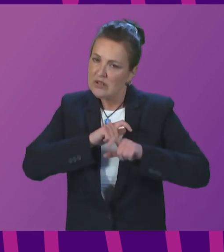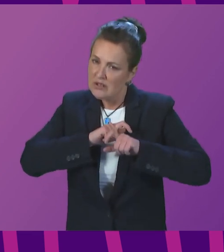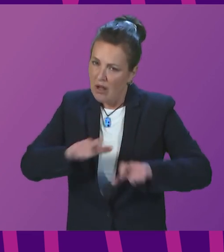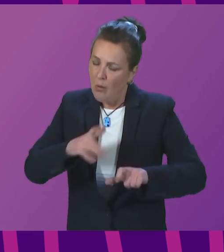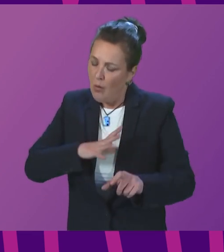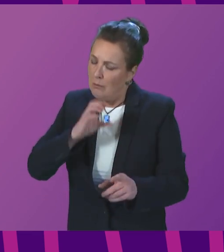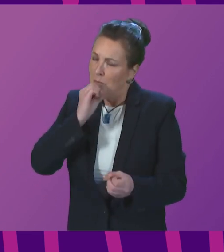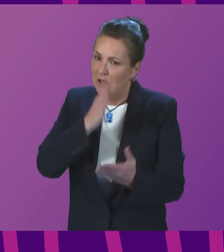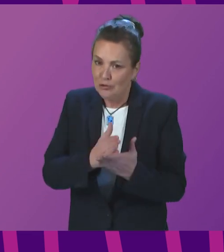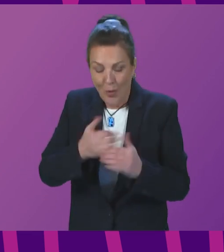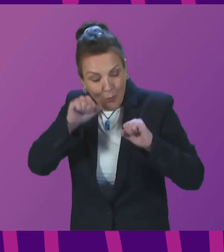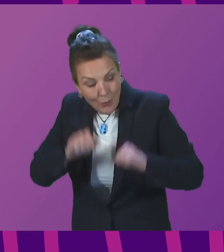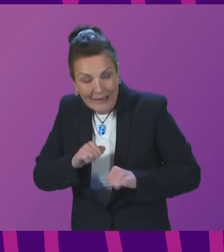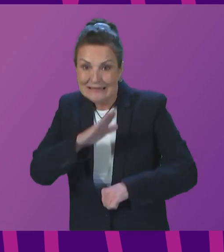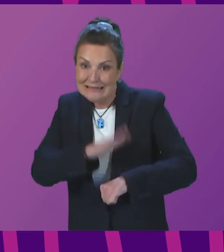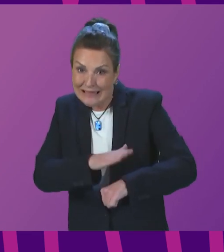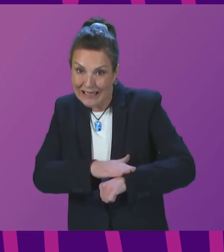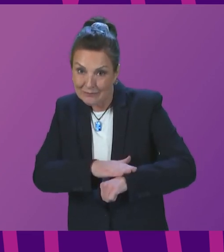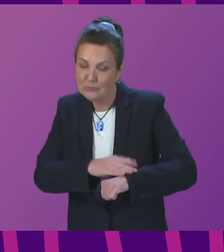waiting times under the 62-day target in particular.